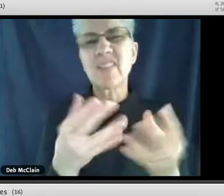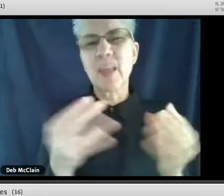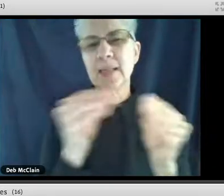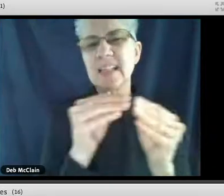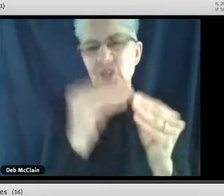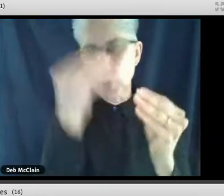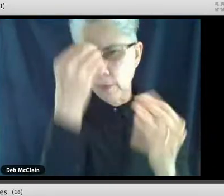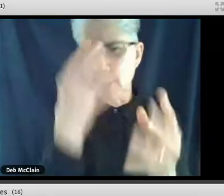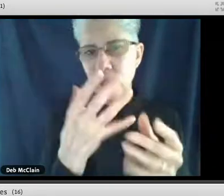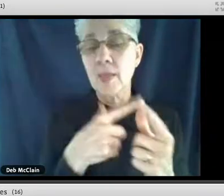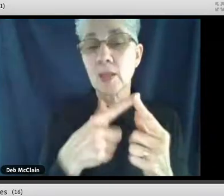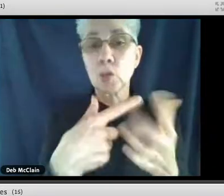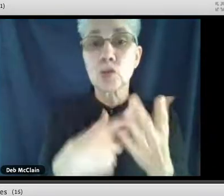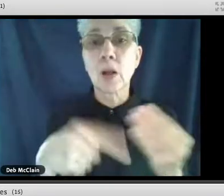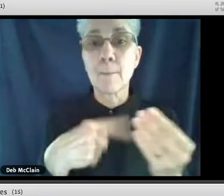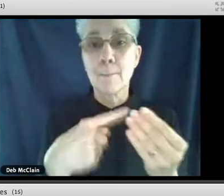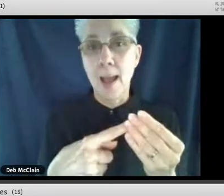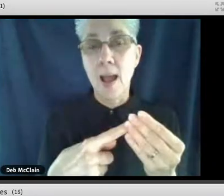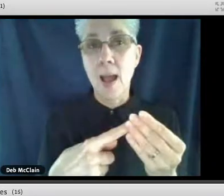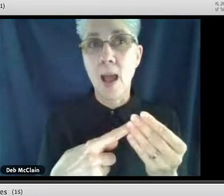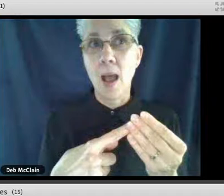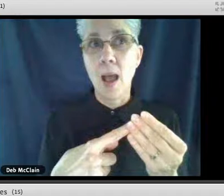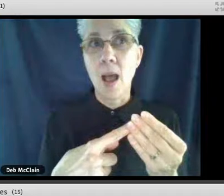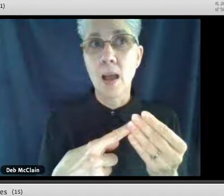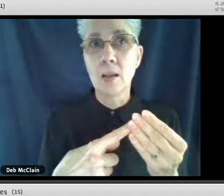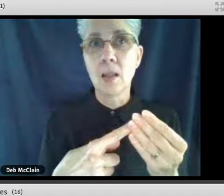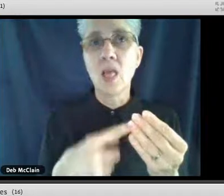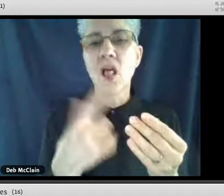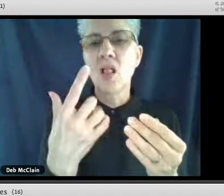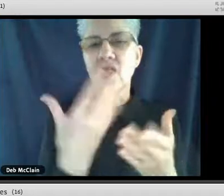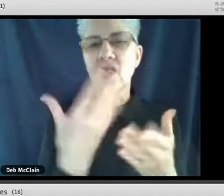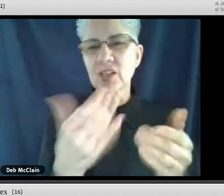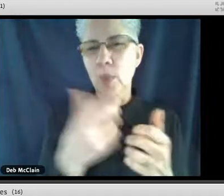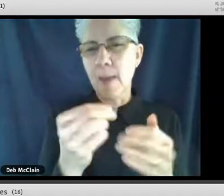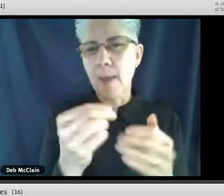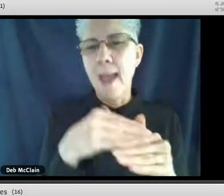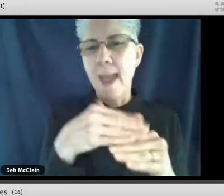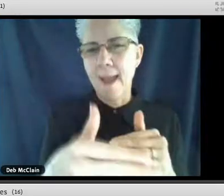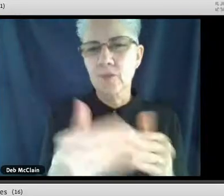And then you can talk about things with them afterwards, and you can have some really illuminating conversations